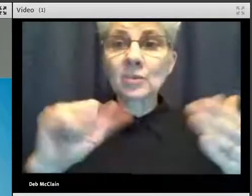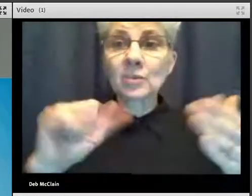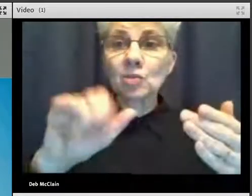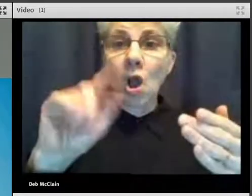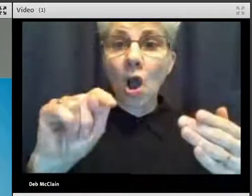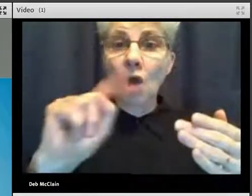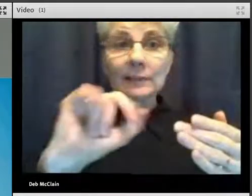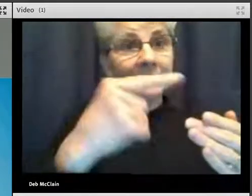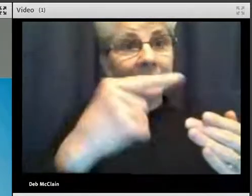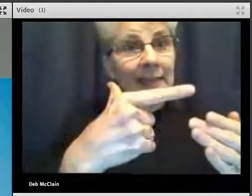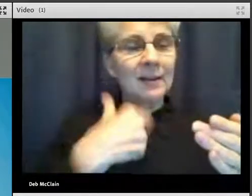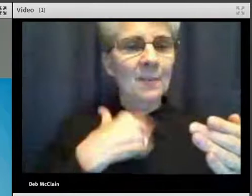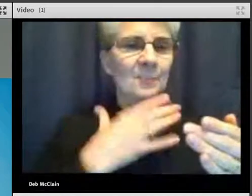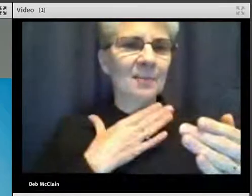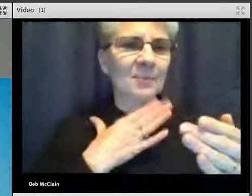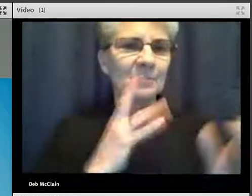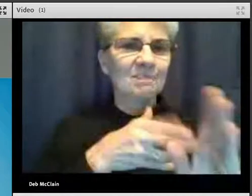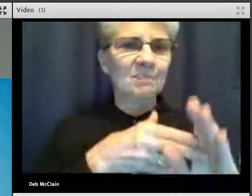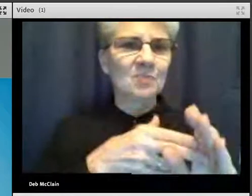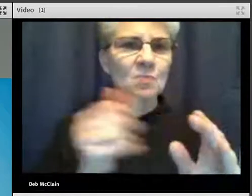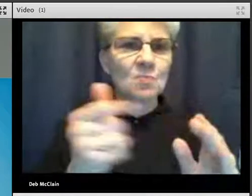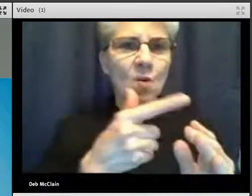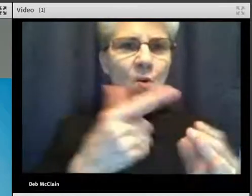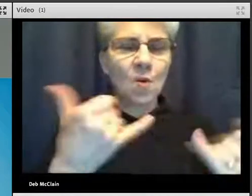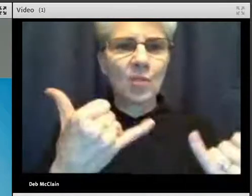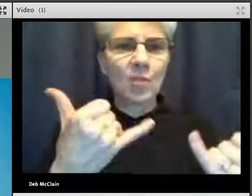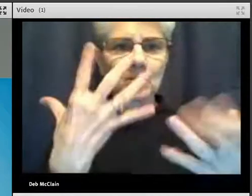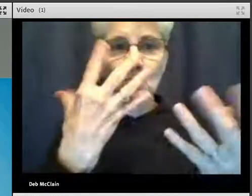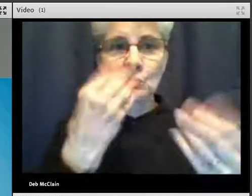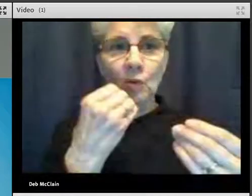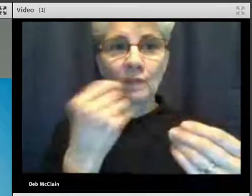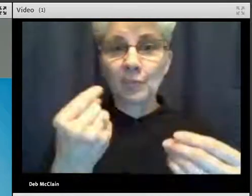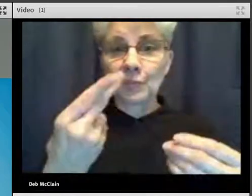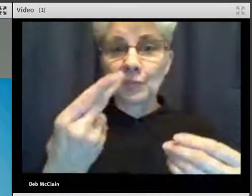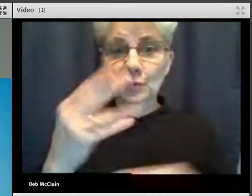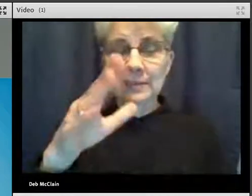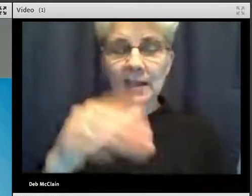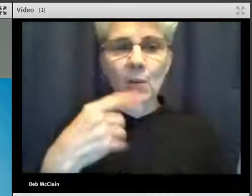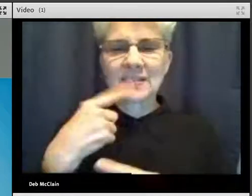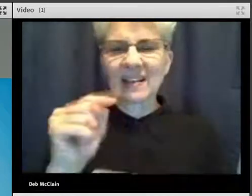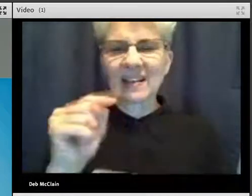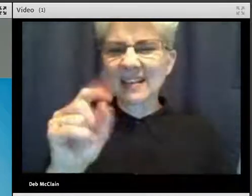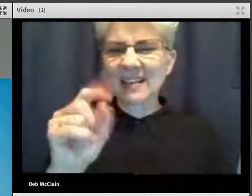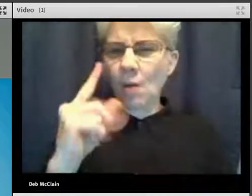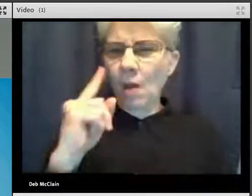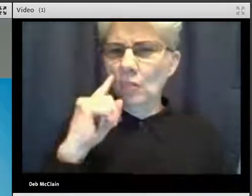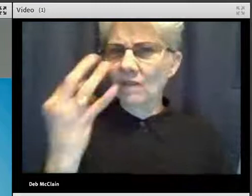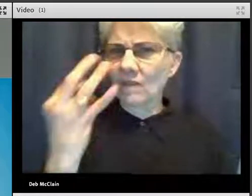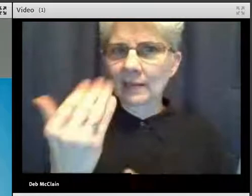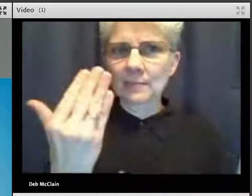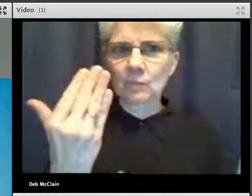I am so glad all of you can join me on this beautiful Thursday. I was telling Taylor I thought it was Friday this morning